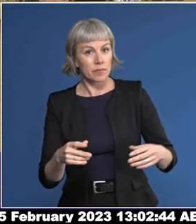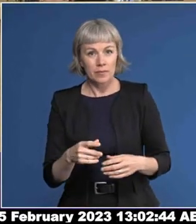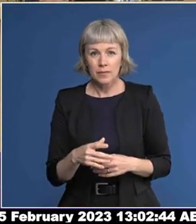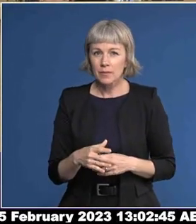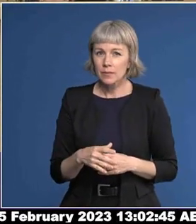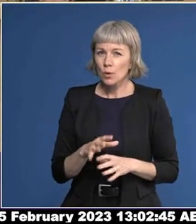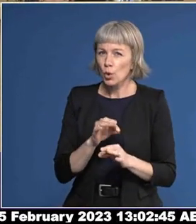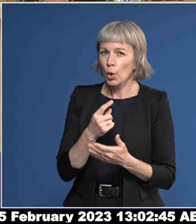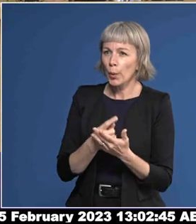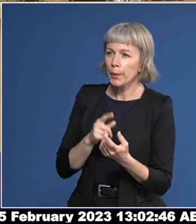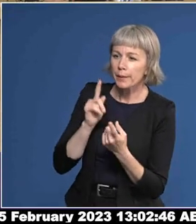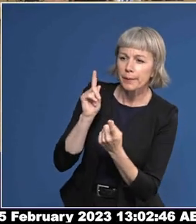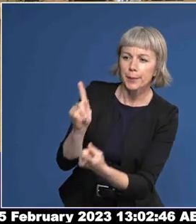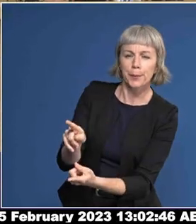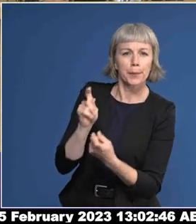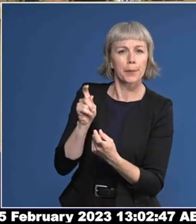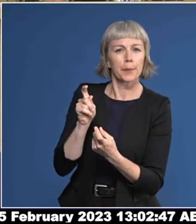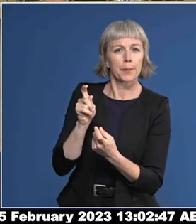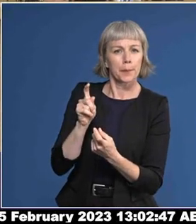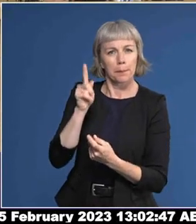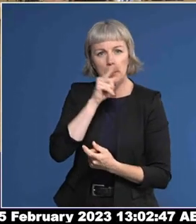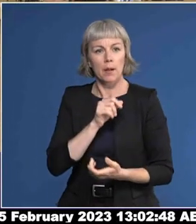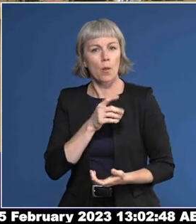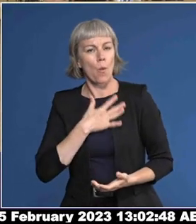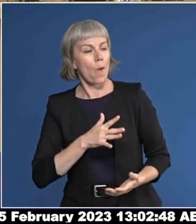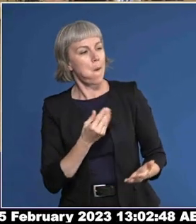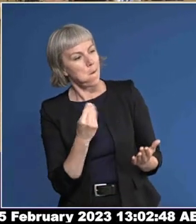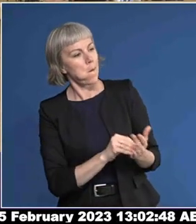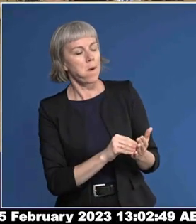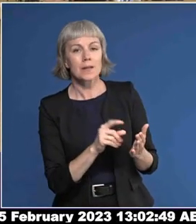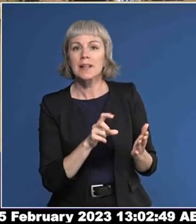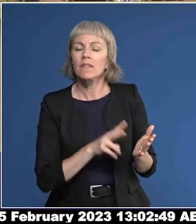across the sector. I think there are a lot of - I think there are a lot of -